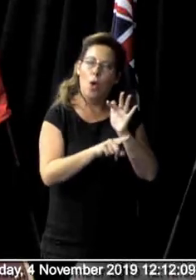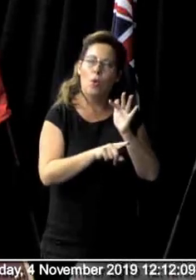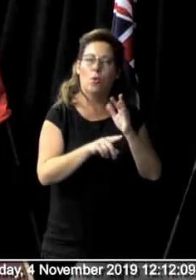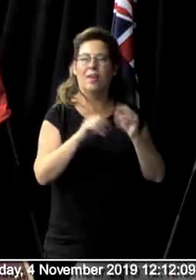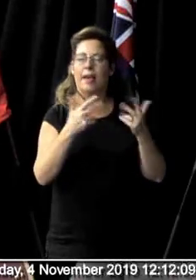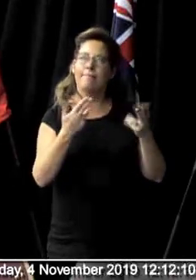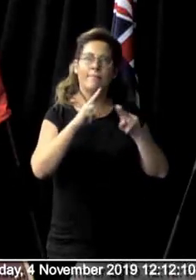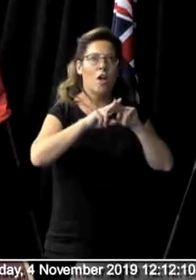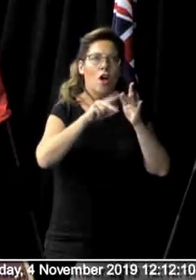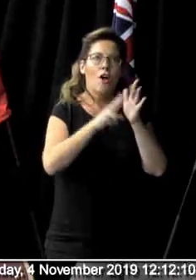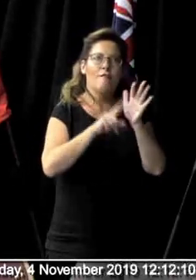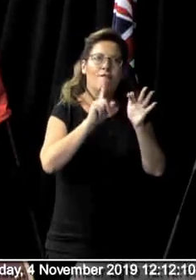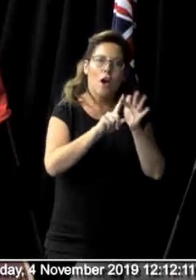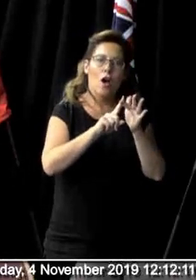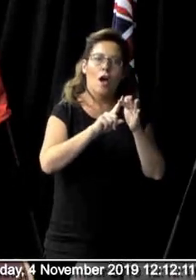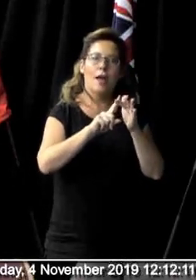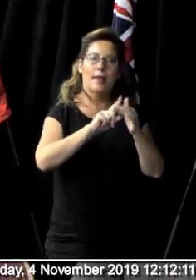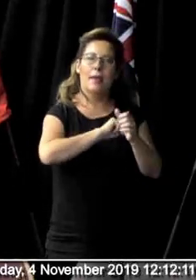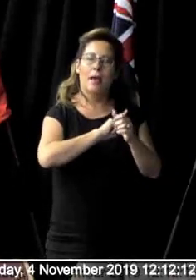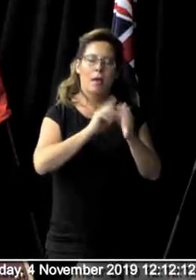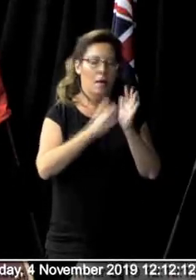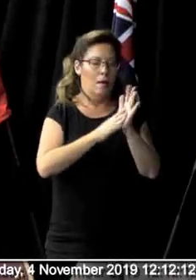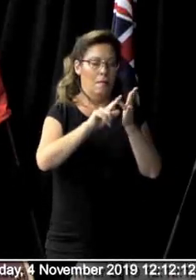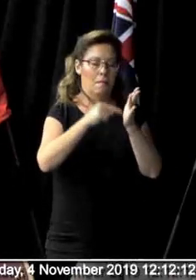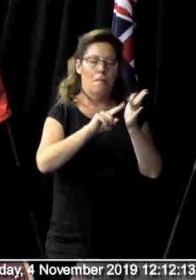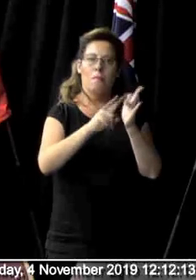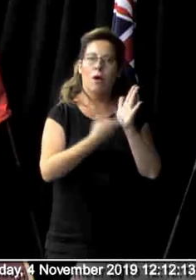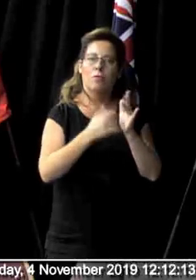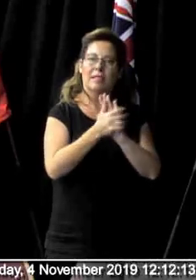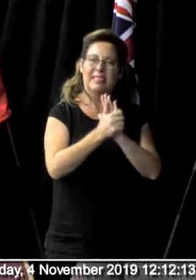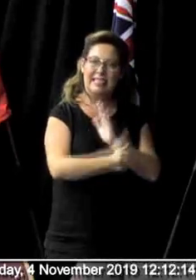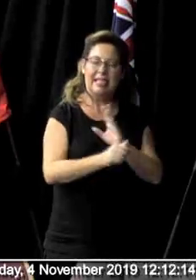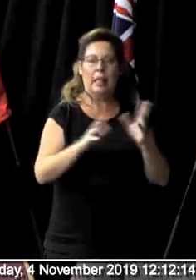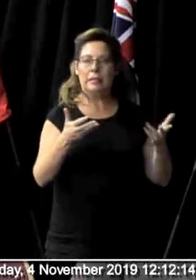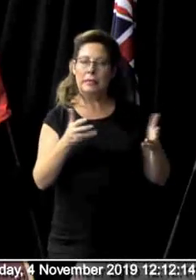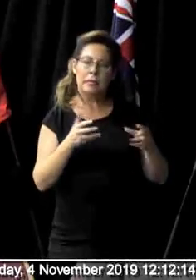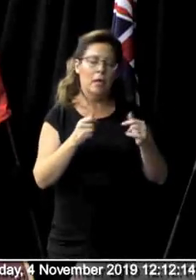I guess, the pens and pencils – the organisation of her resources